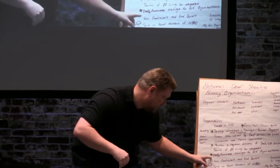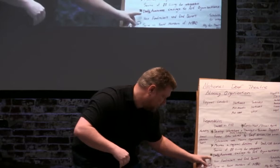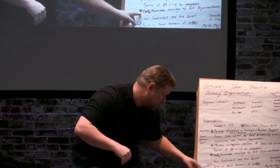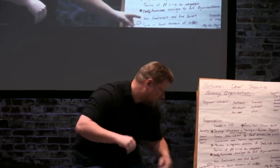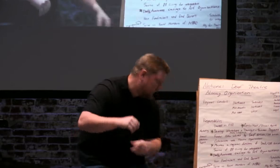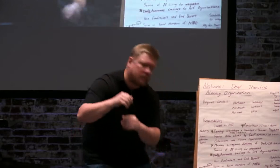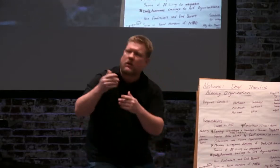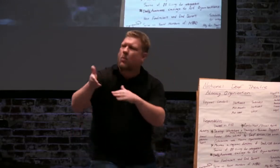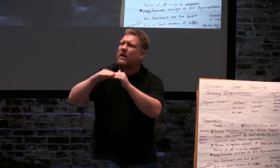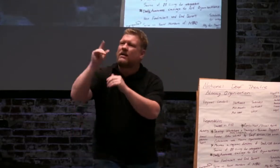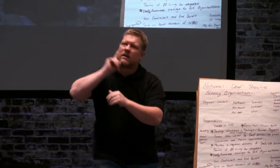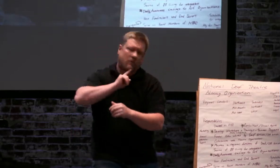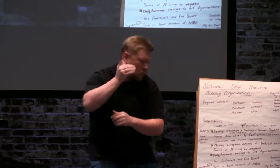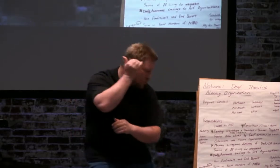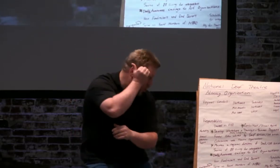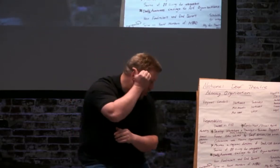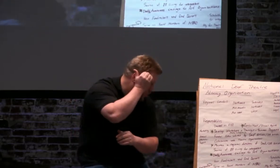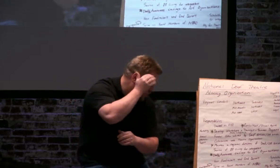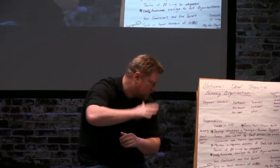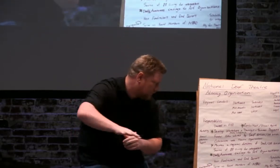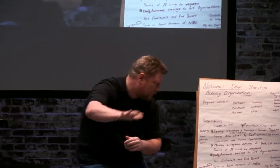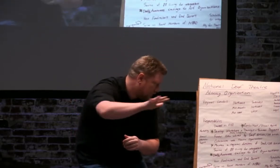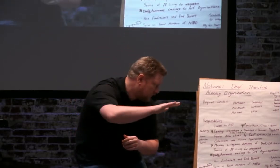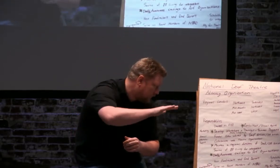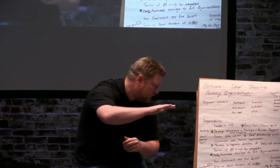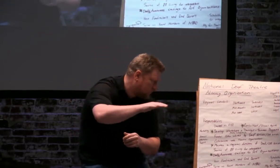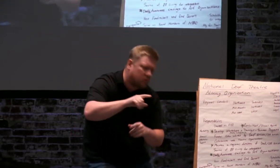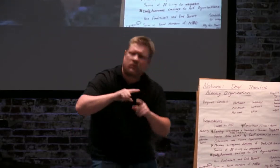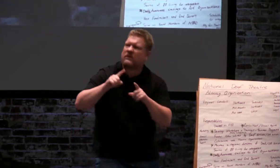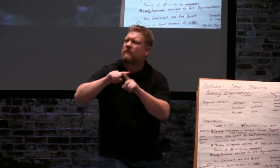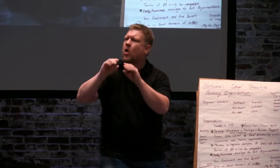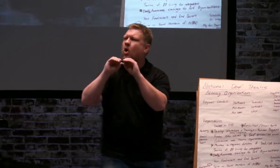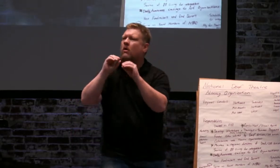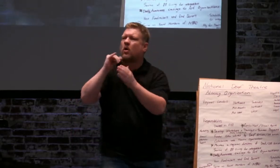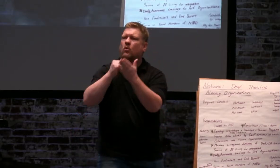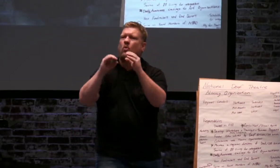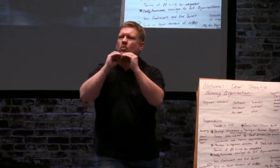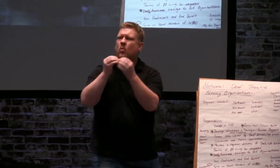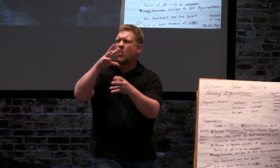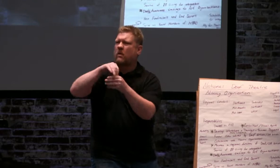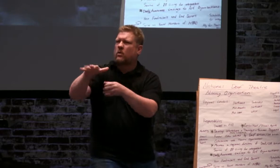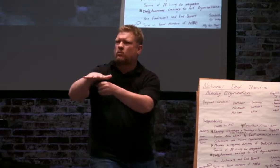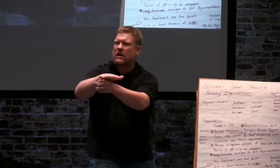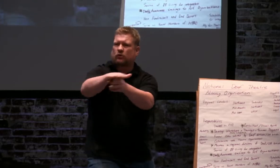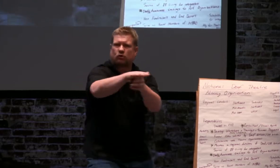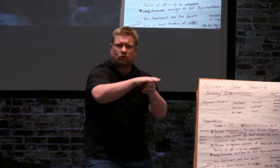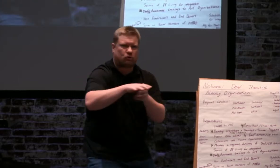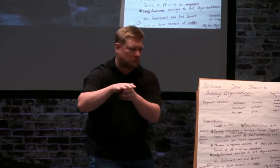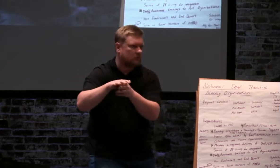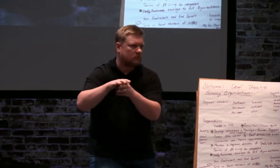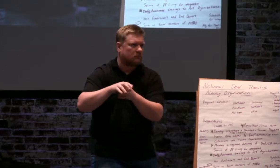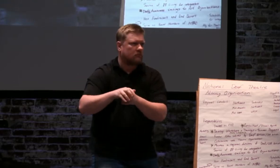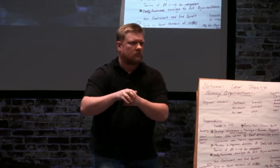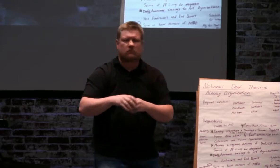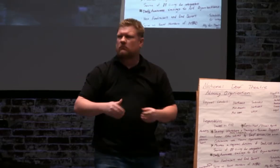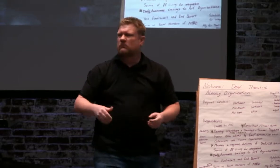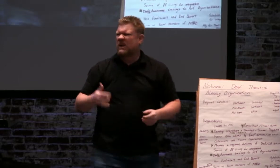database for deaf talent, awareness building, and regional arts groups.